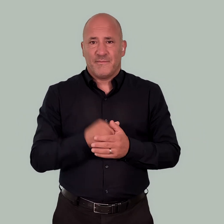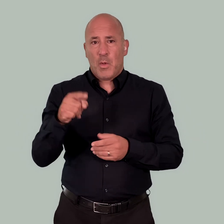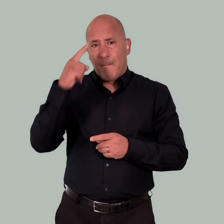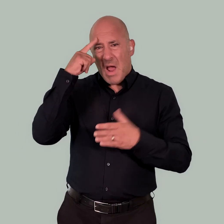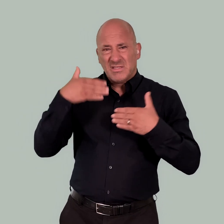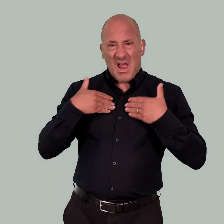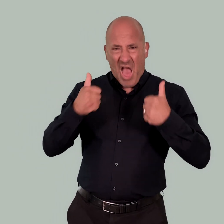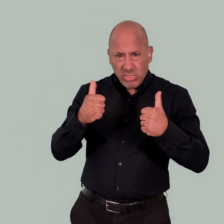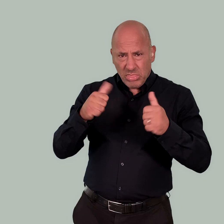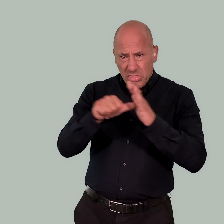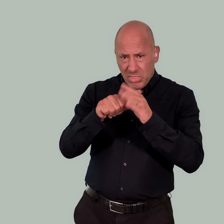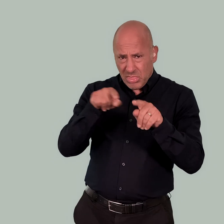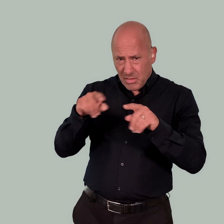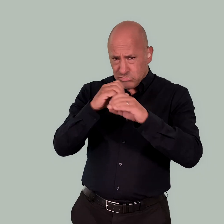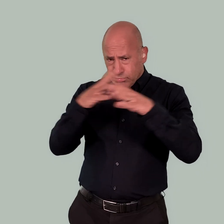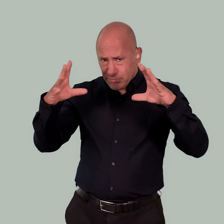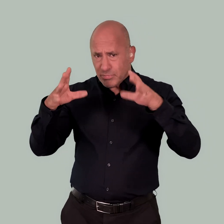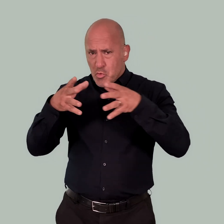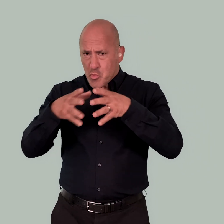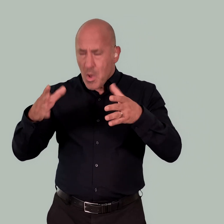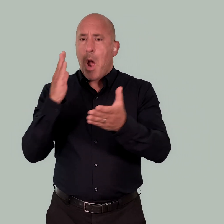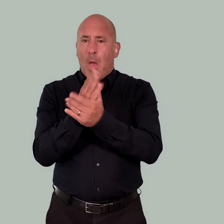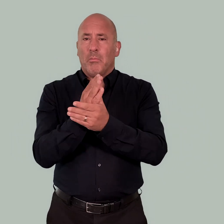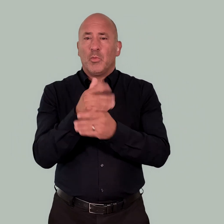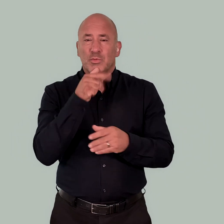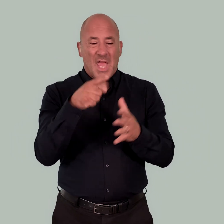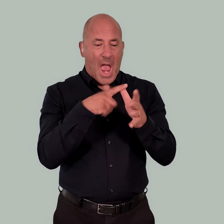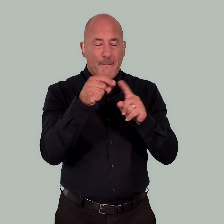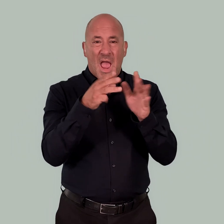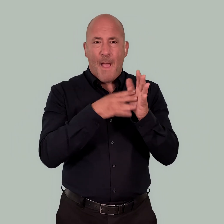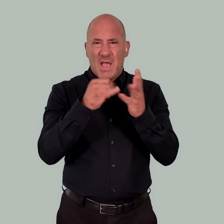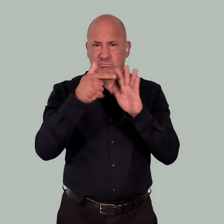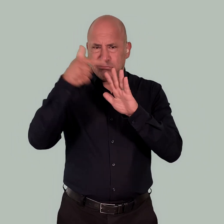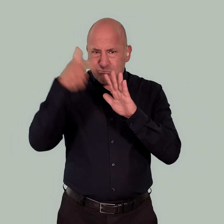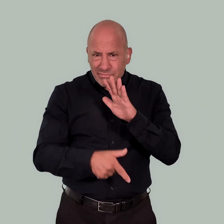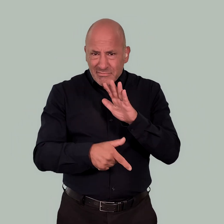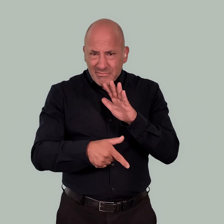For mental health conditions this picture is corroborated by the more in-depth APMS,